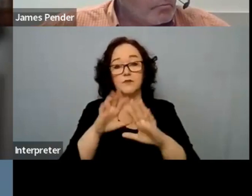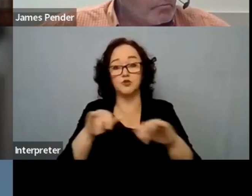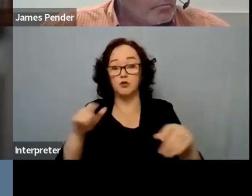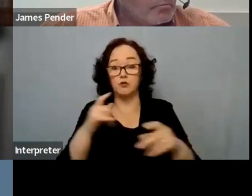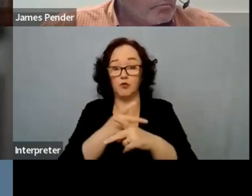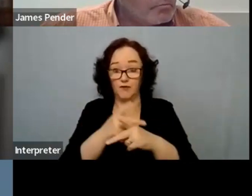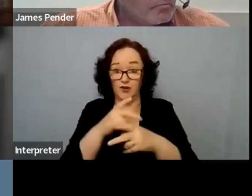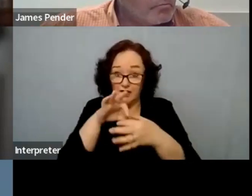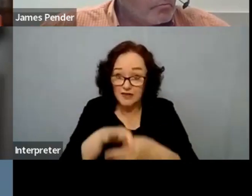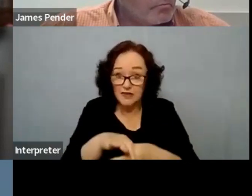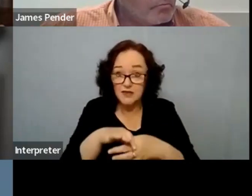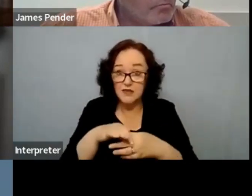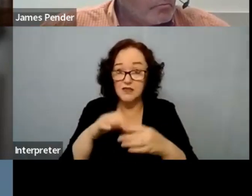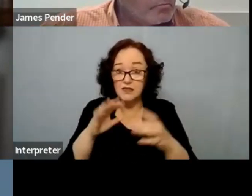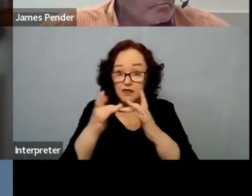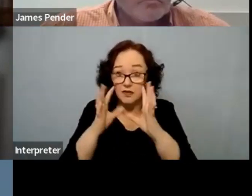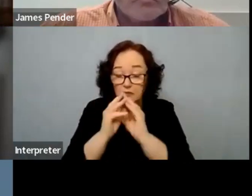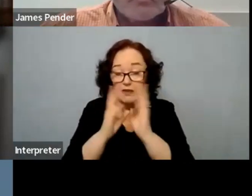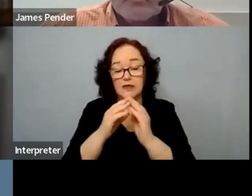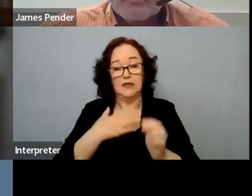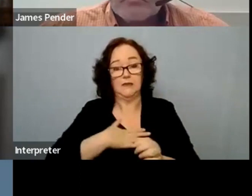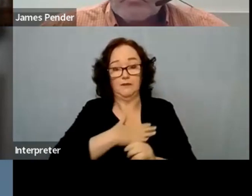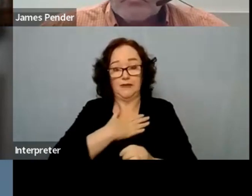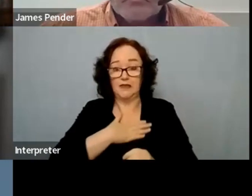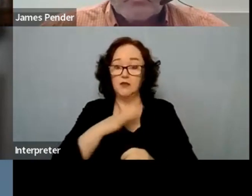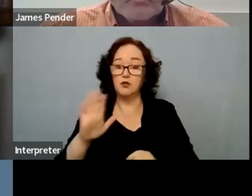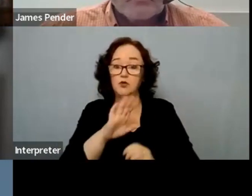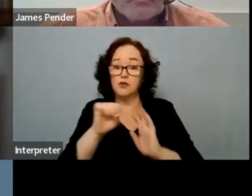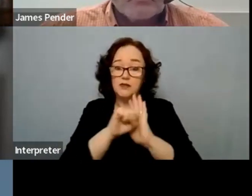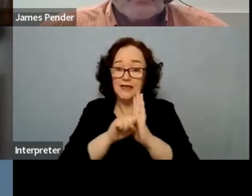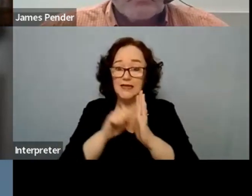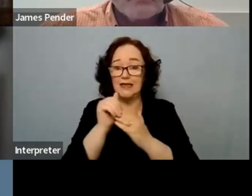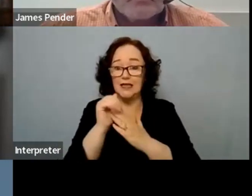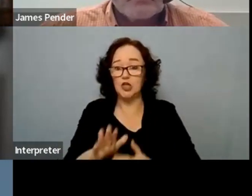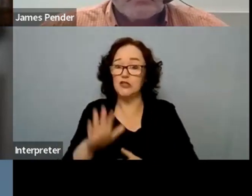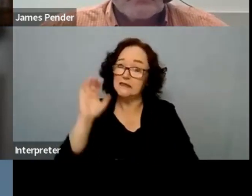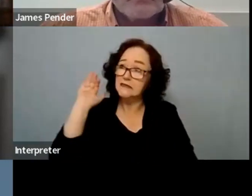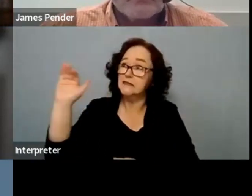it to the attention of, of your state leaders, so that they can